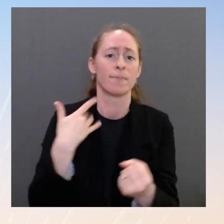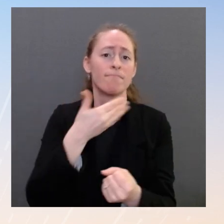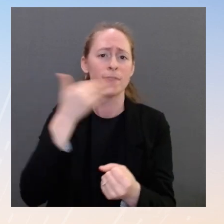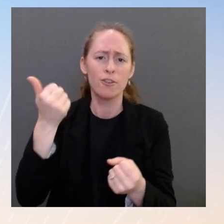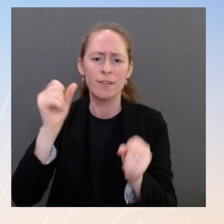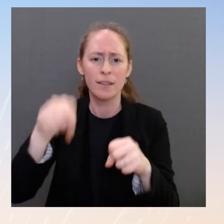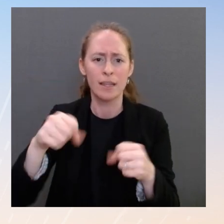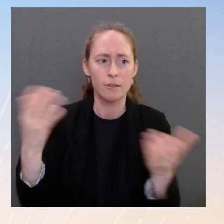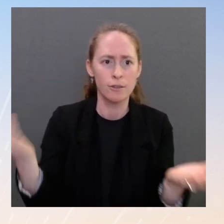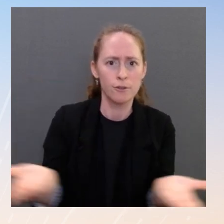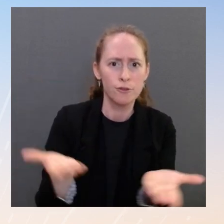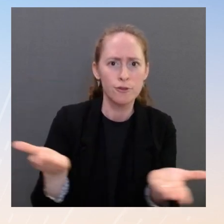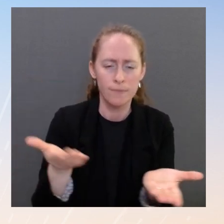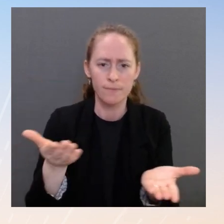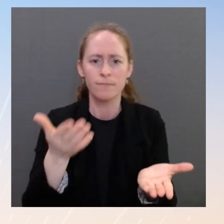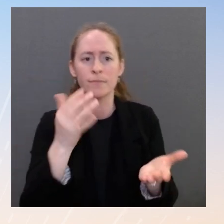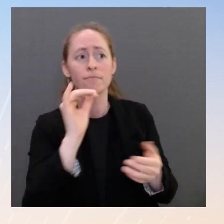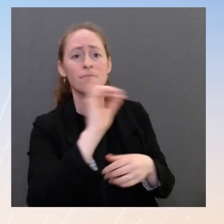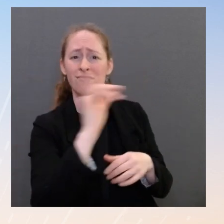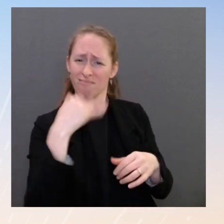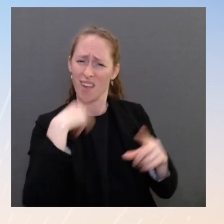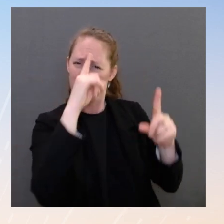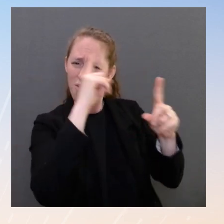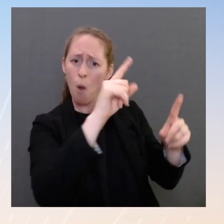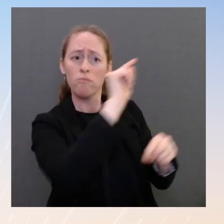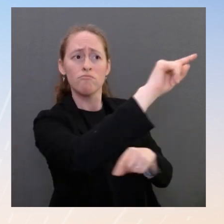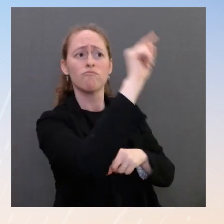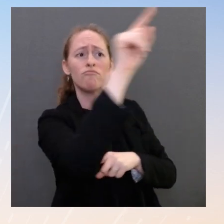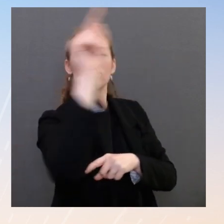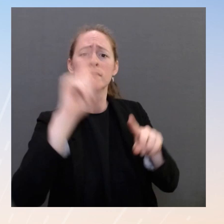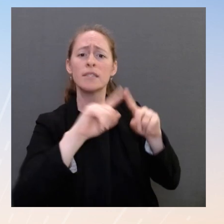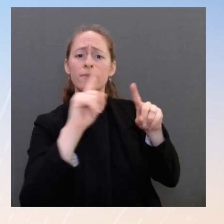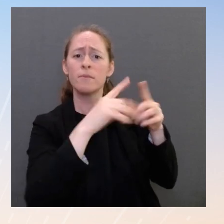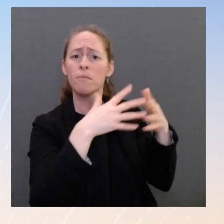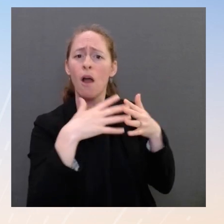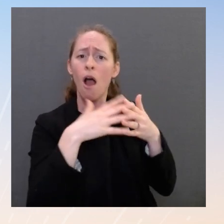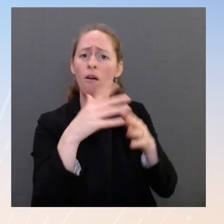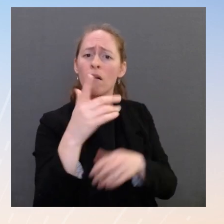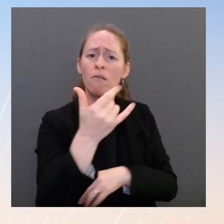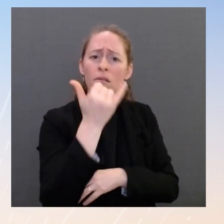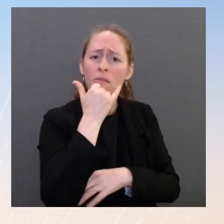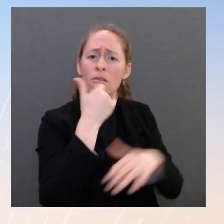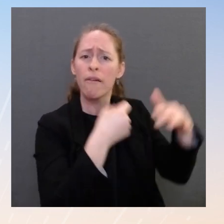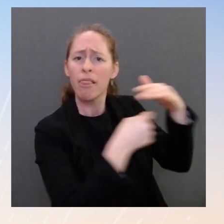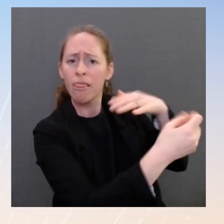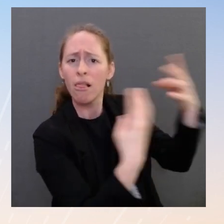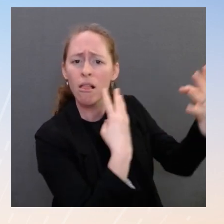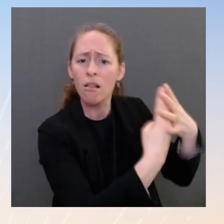who are detained, who are held, who are away from their families home from overseas. But I'm not going to be able to preview for you